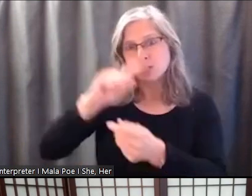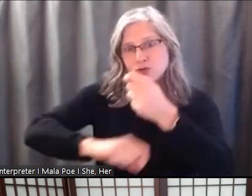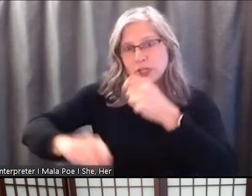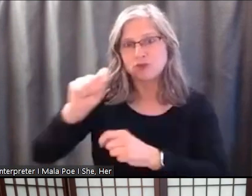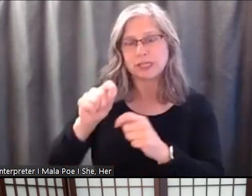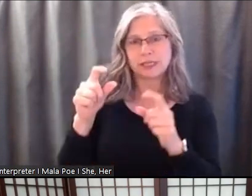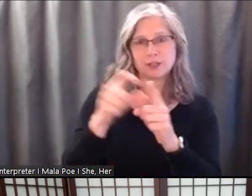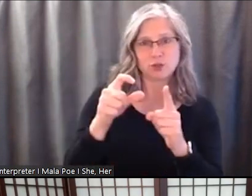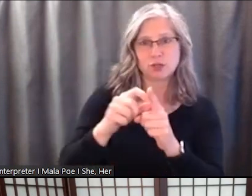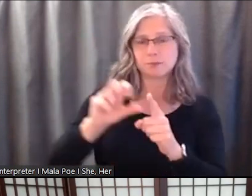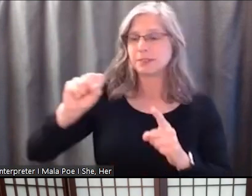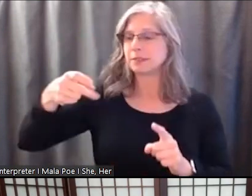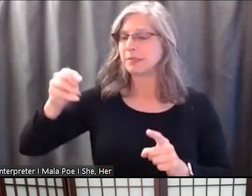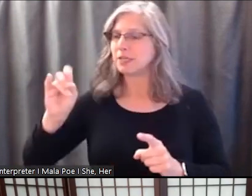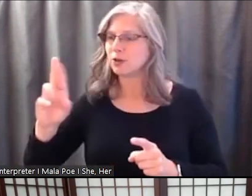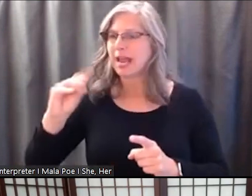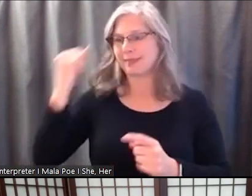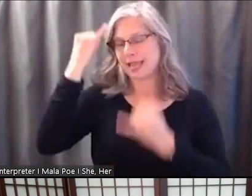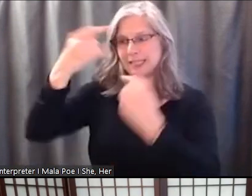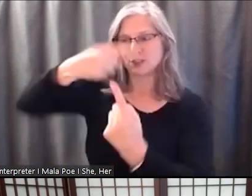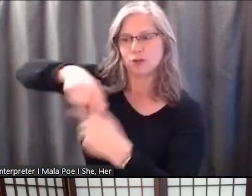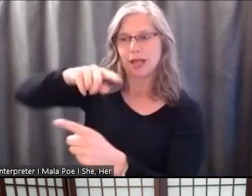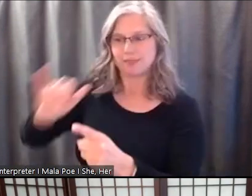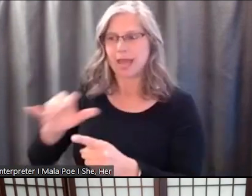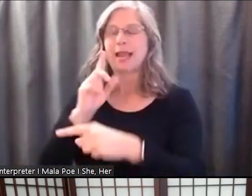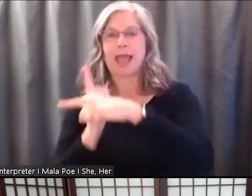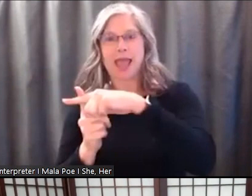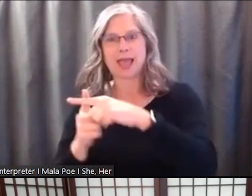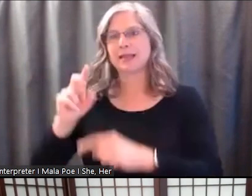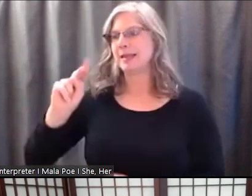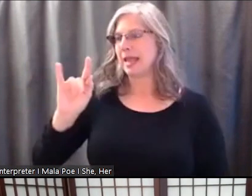or the ideas around it, and native speaker in ways that support language reclamation.